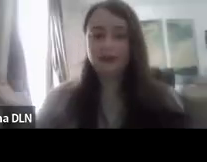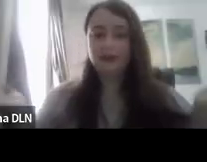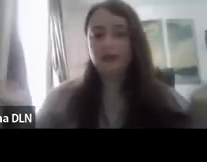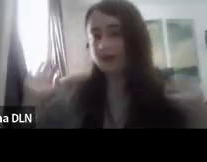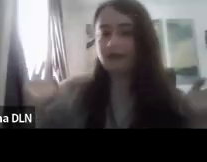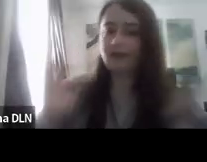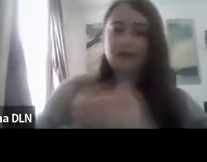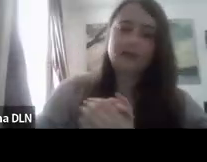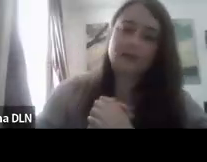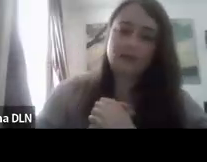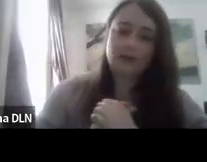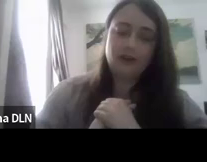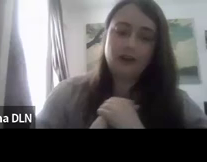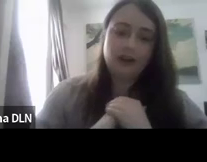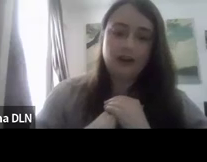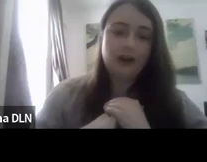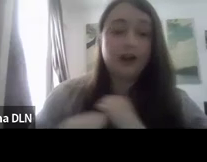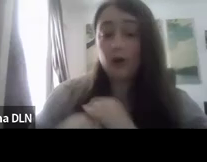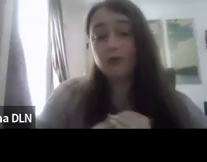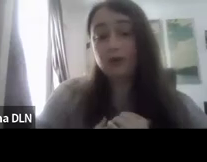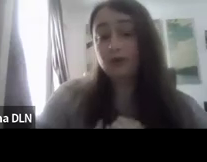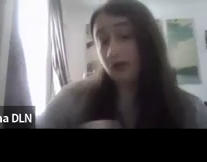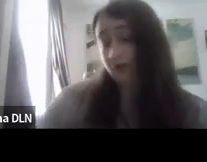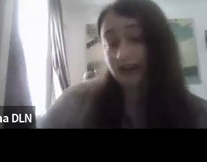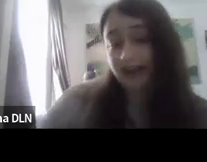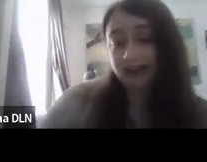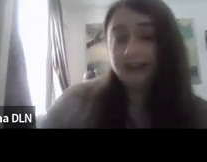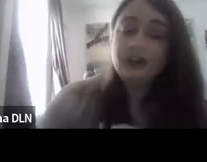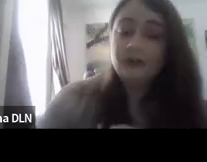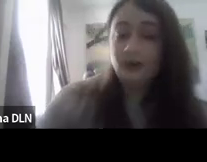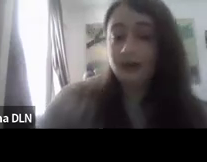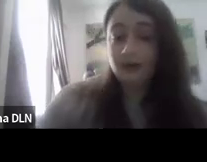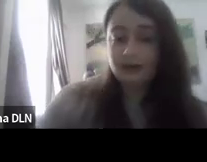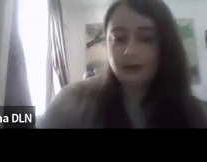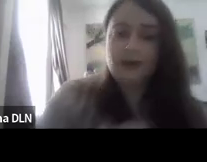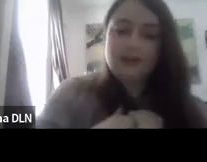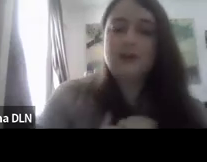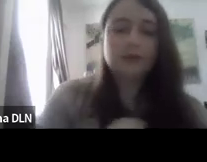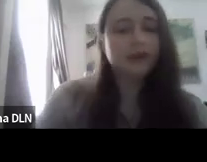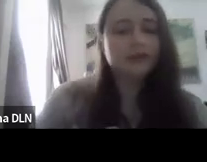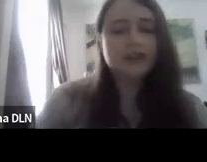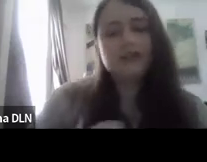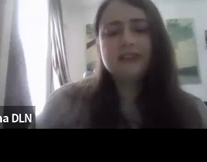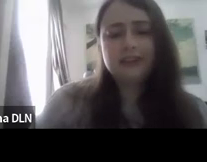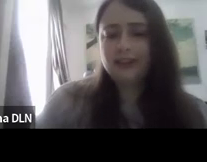Anna: But to give a brief sensory description I'm a white woman with long brown hair wearing a gray top, and I speak with a southeastern